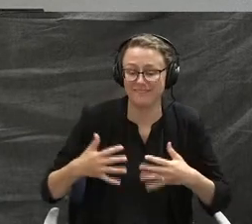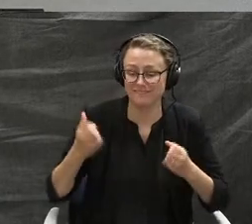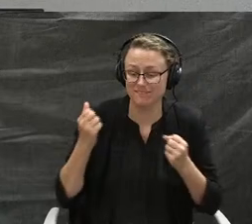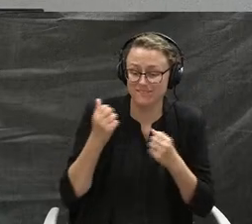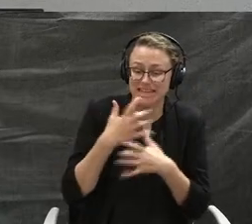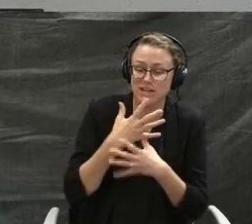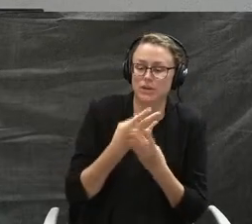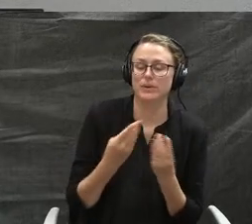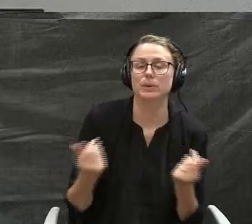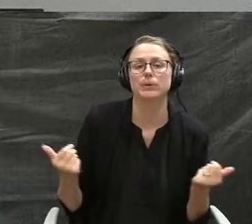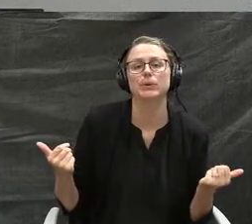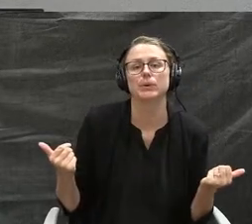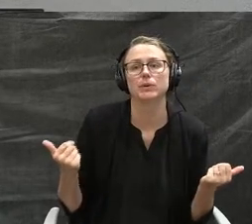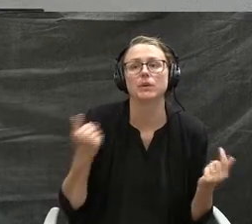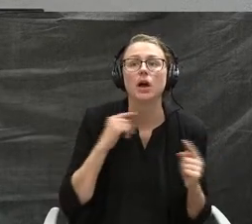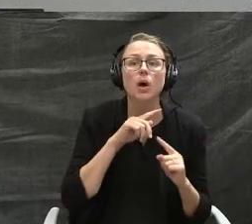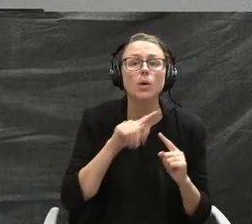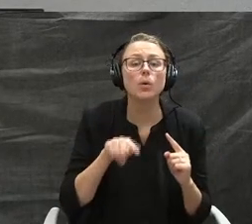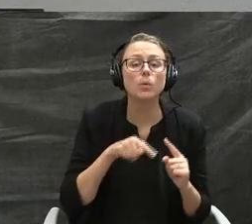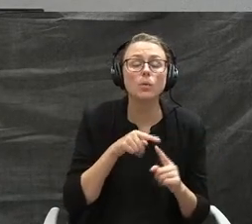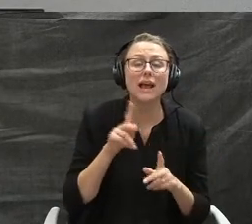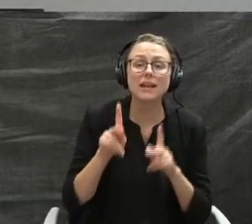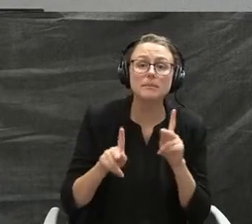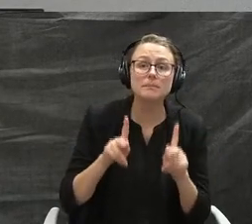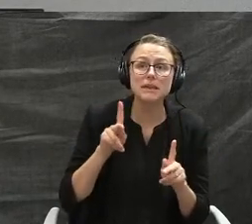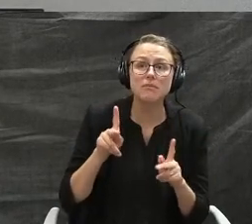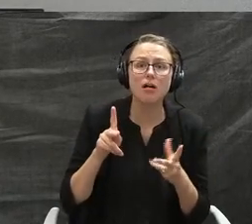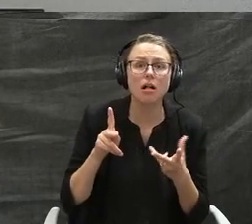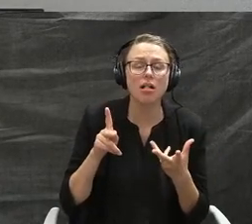fear when people are left to create their own.